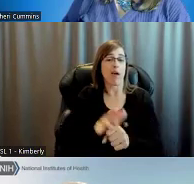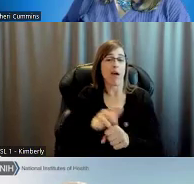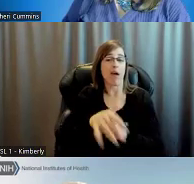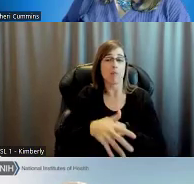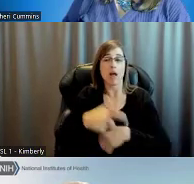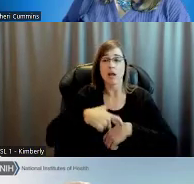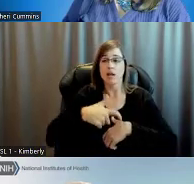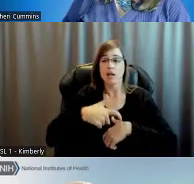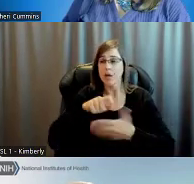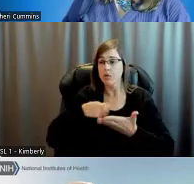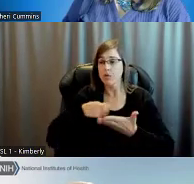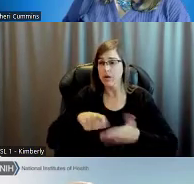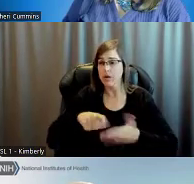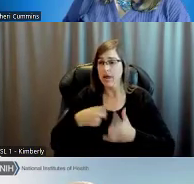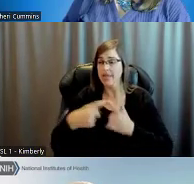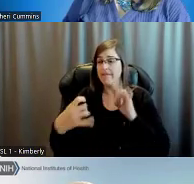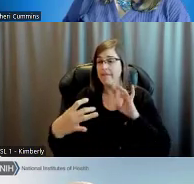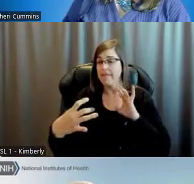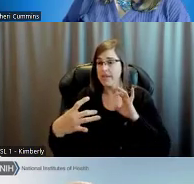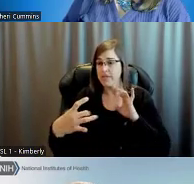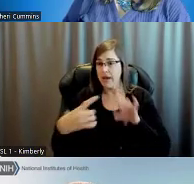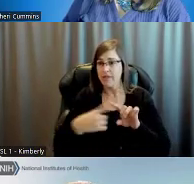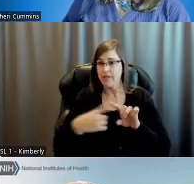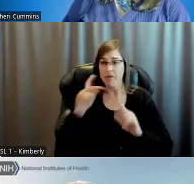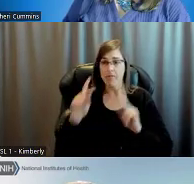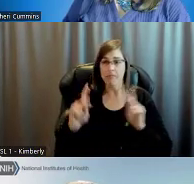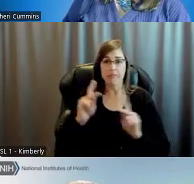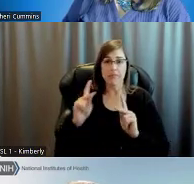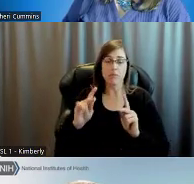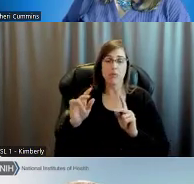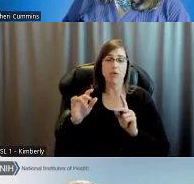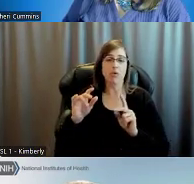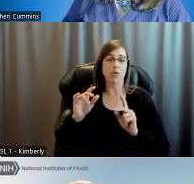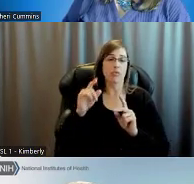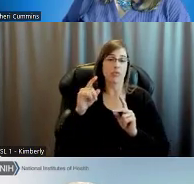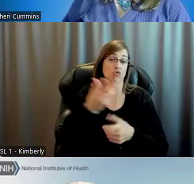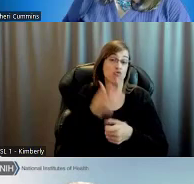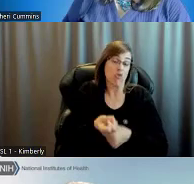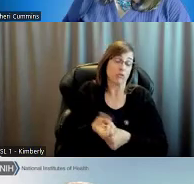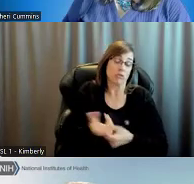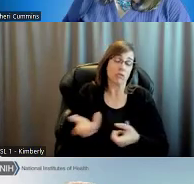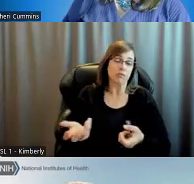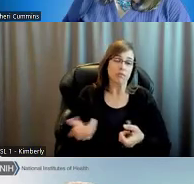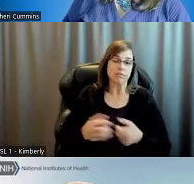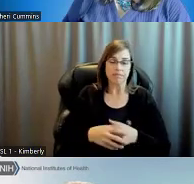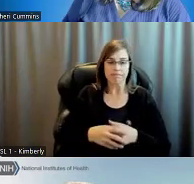and then get some feedback from people that you trust to give you some feedback.